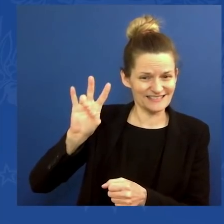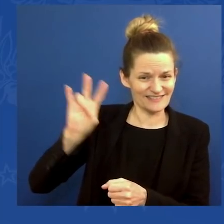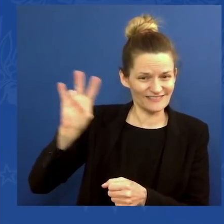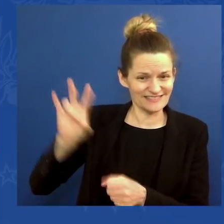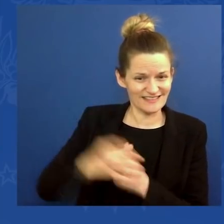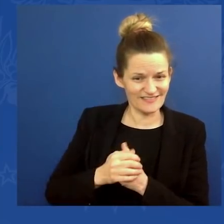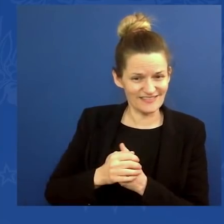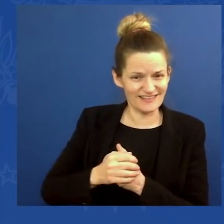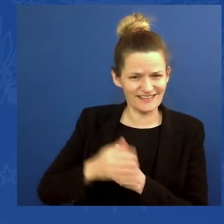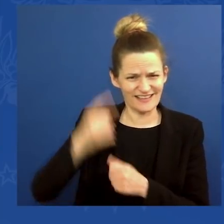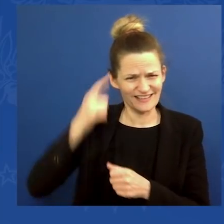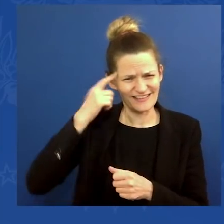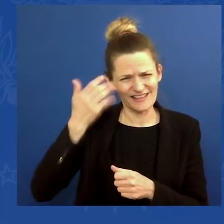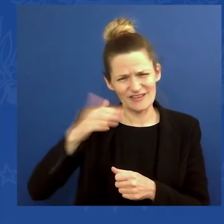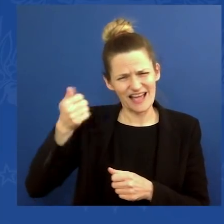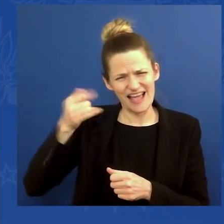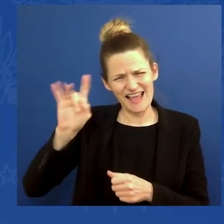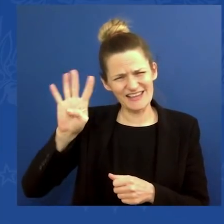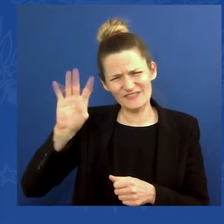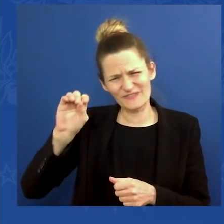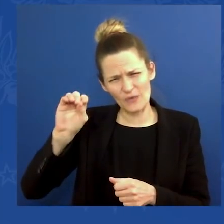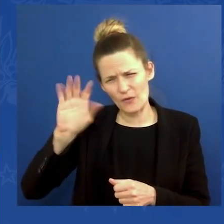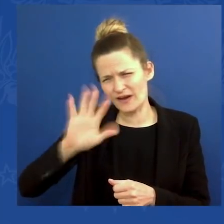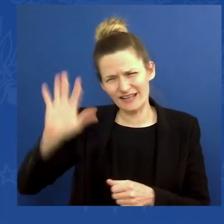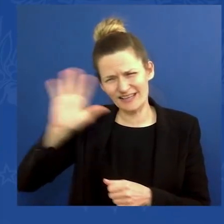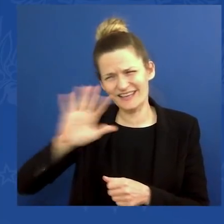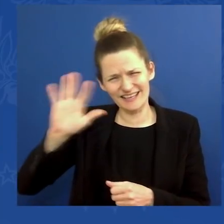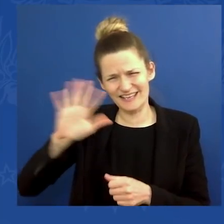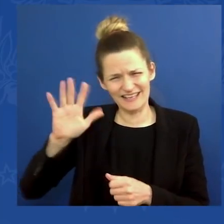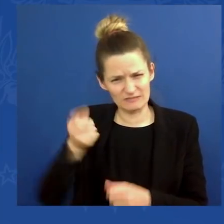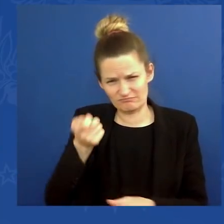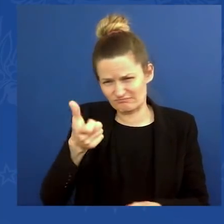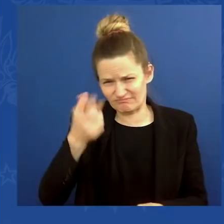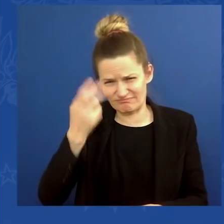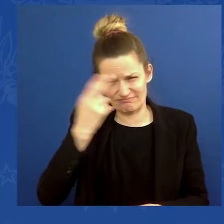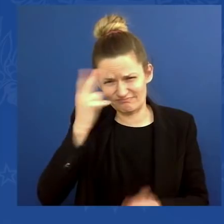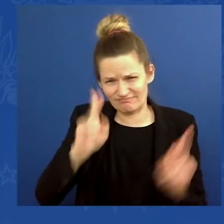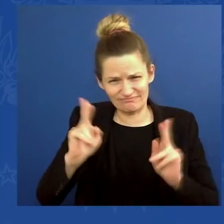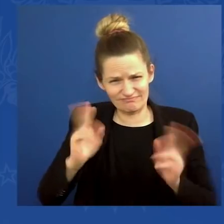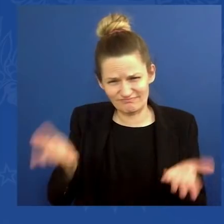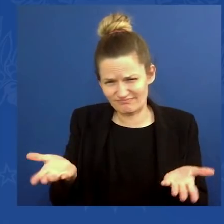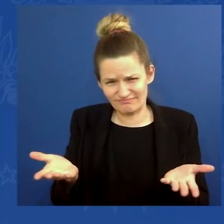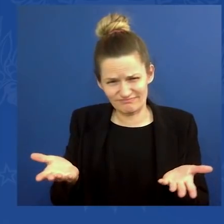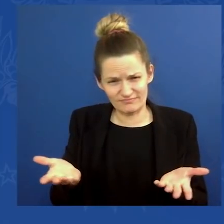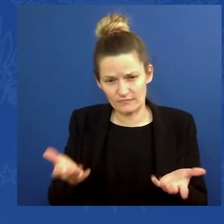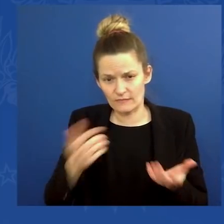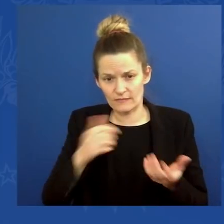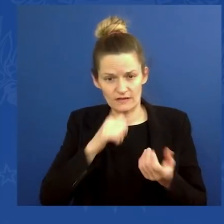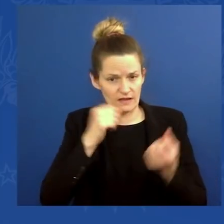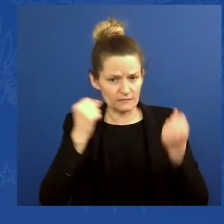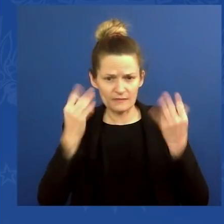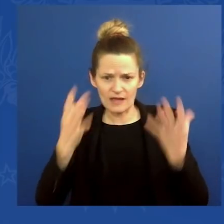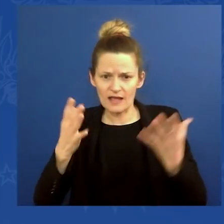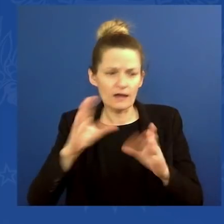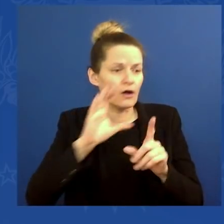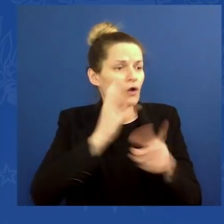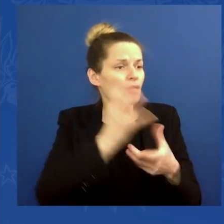The first one was in, I think, 1838 or 1840. The point was that, like many cultures, like many folks,